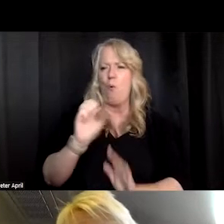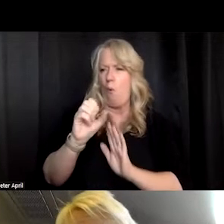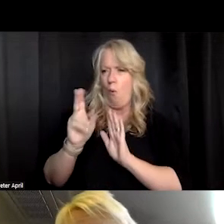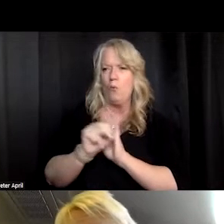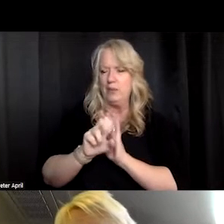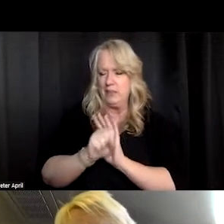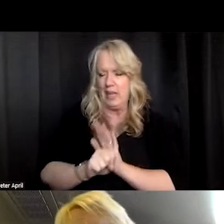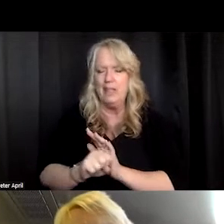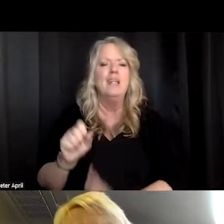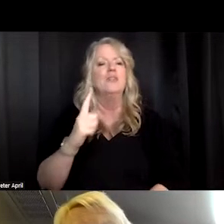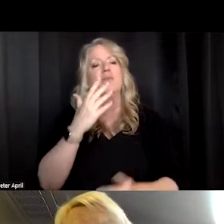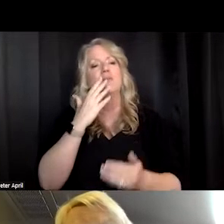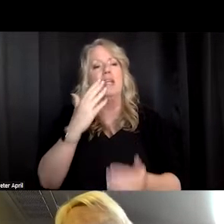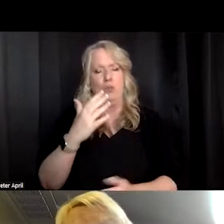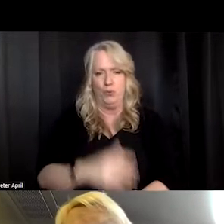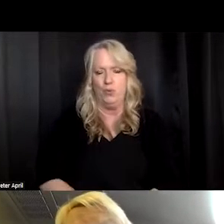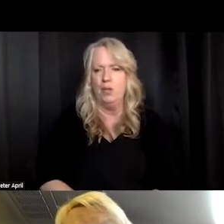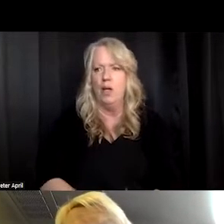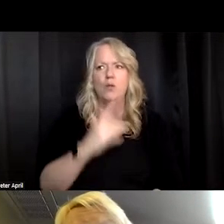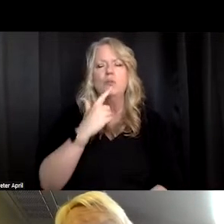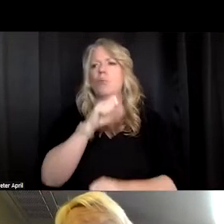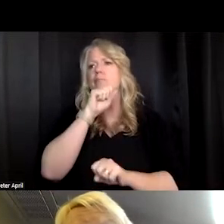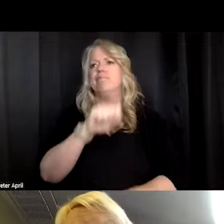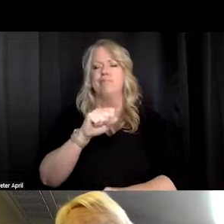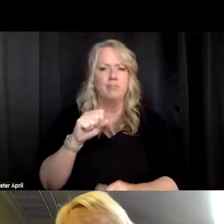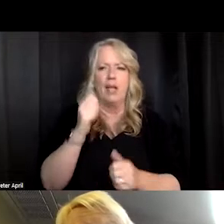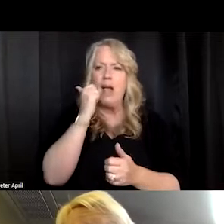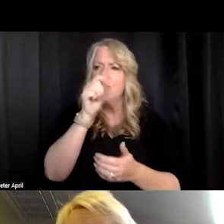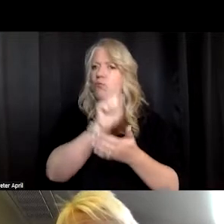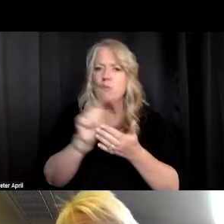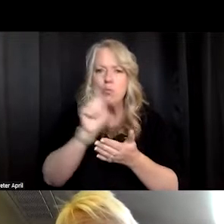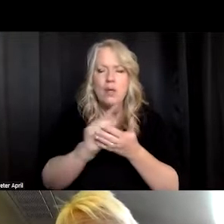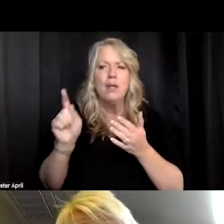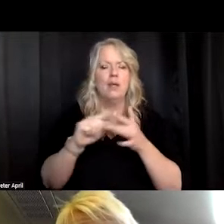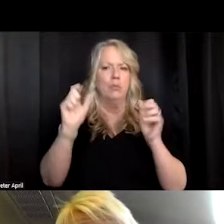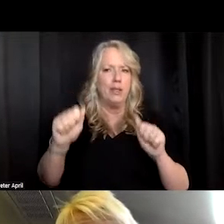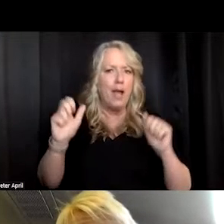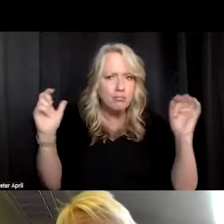THIS CALL. WHO ARE PART OF BUILDING IT IN THEIR OWN STATE. AND WE THANK YOU FOR IT. WE LOVE